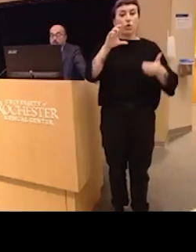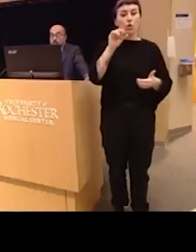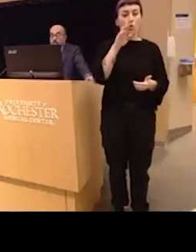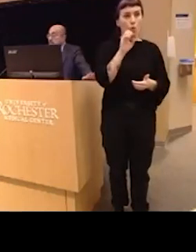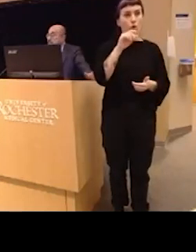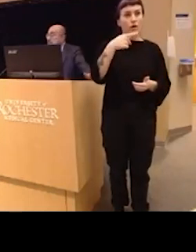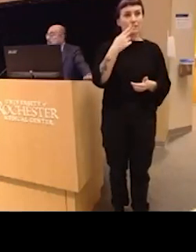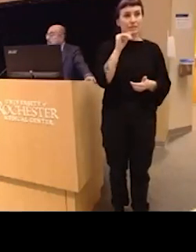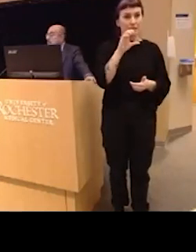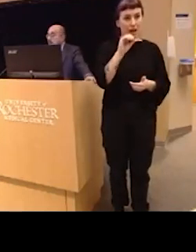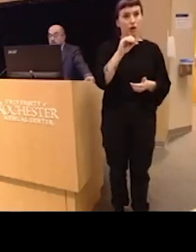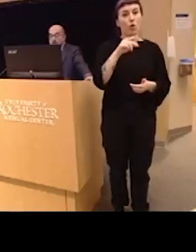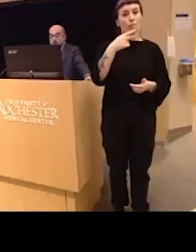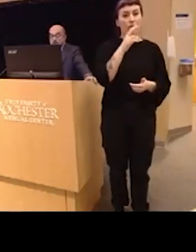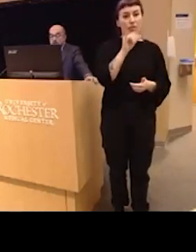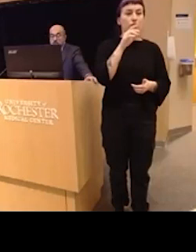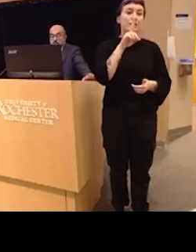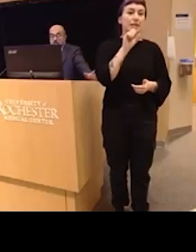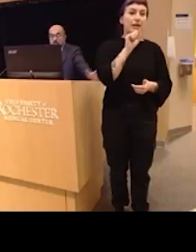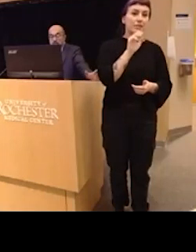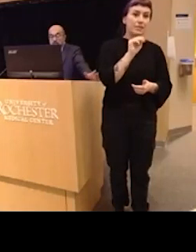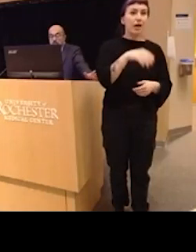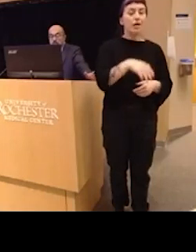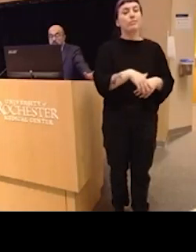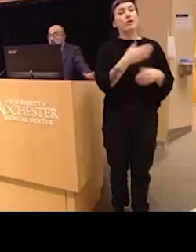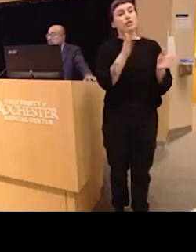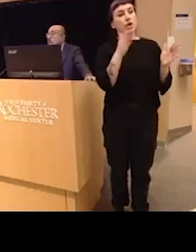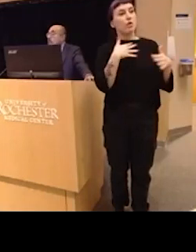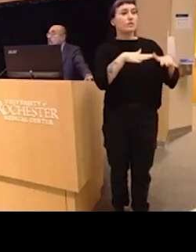those are more of the DSN based categories you know such as G anxiety disorder major depression